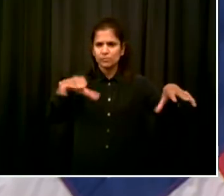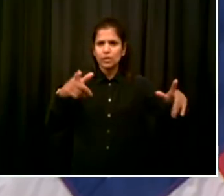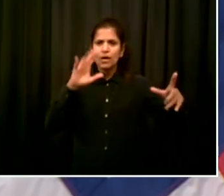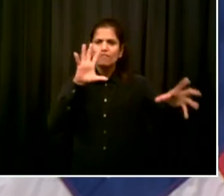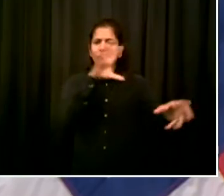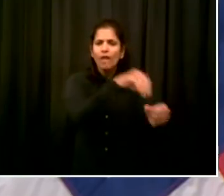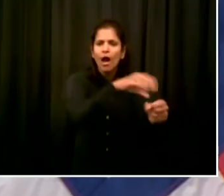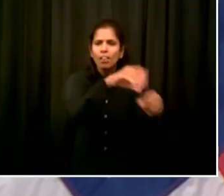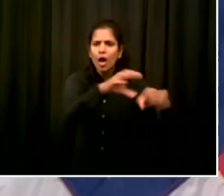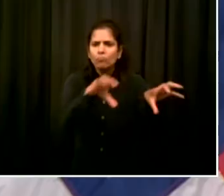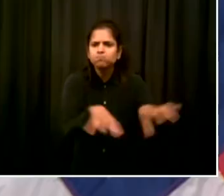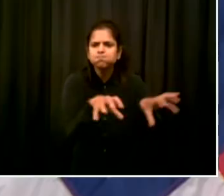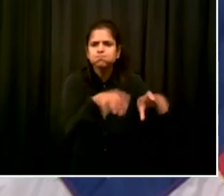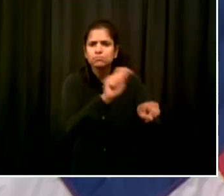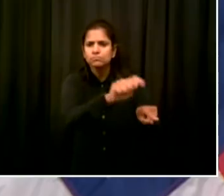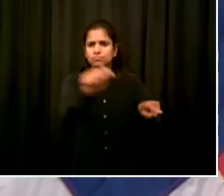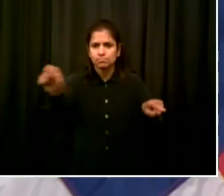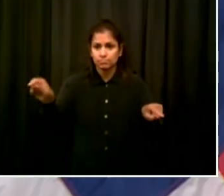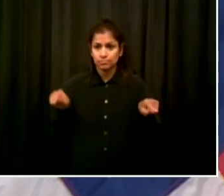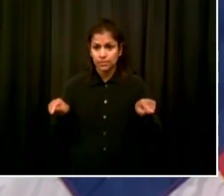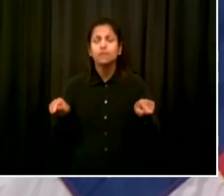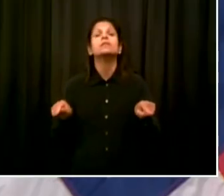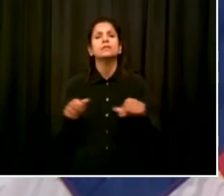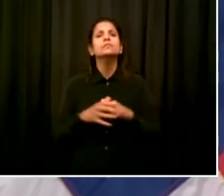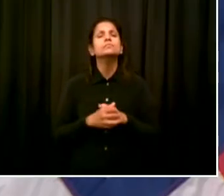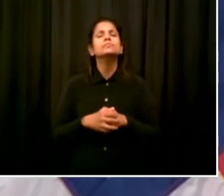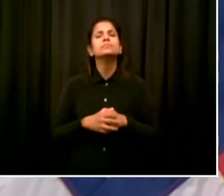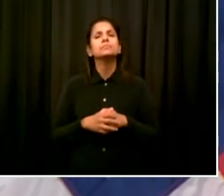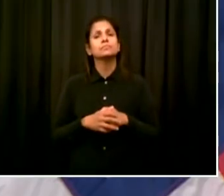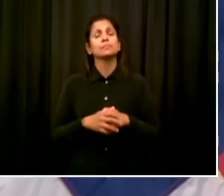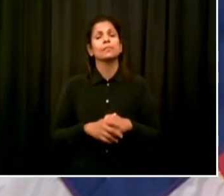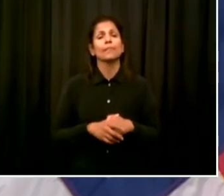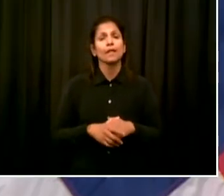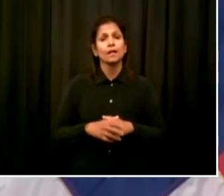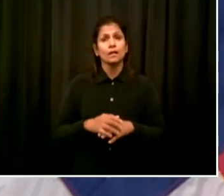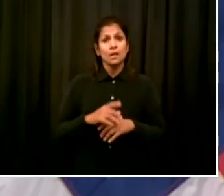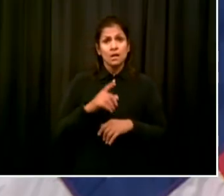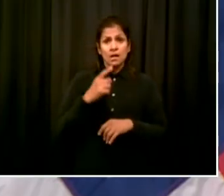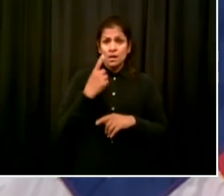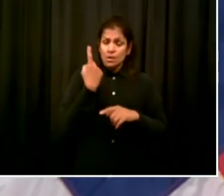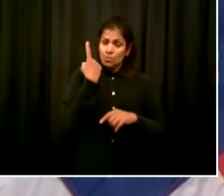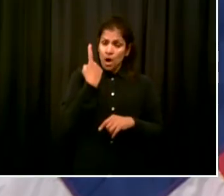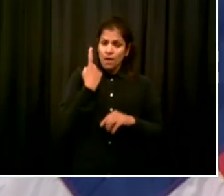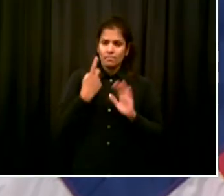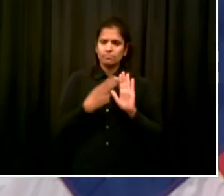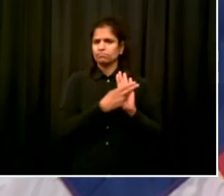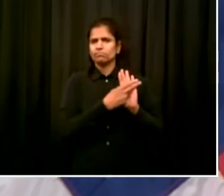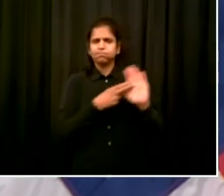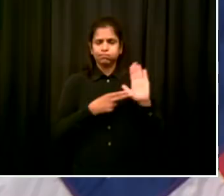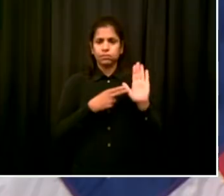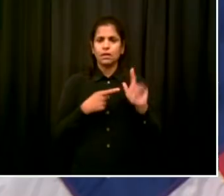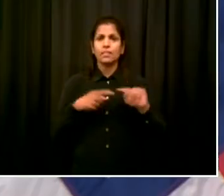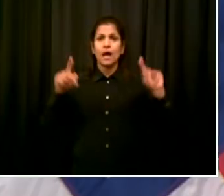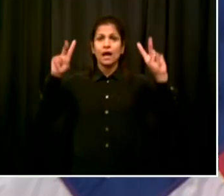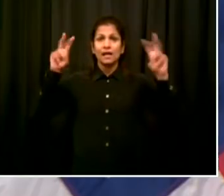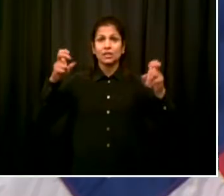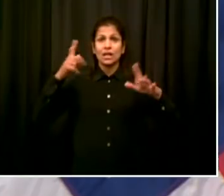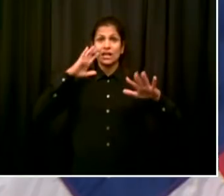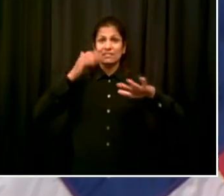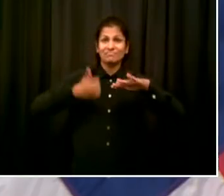HIM AND IT IS TIED TO THIS, YOU'RE THE CHIEF OF COMMUNITY AFFAIRS BUT I